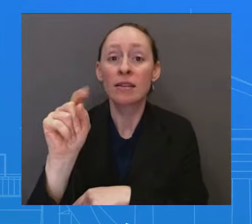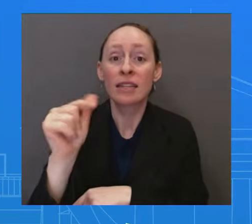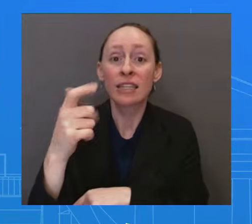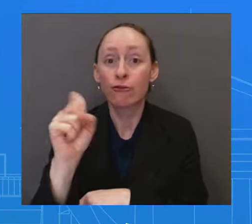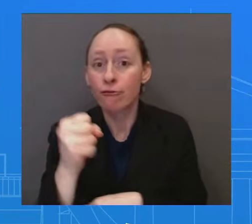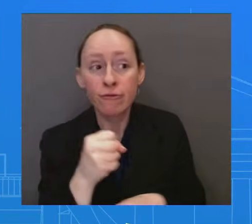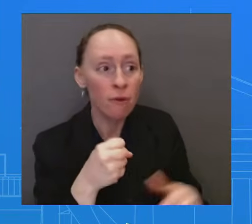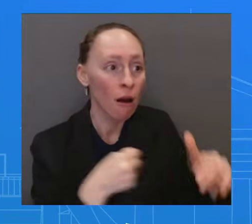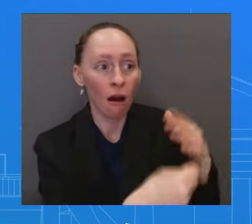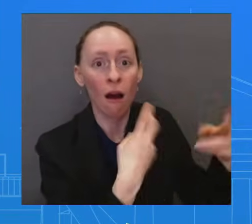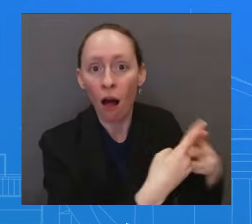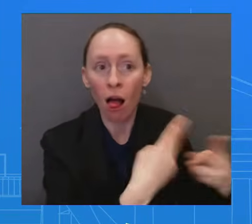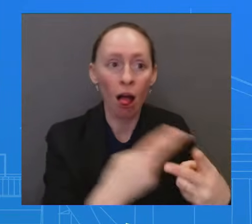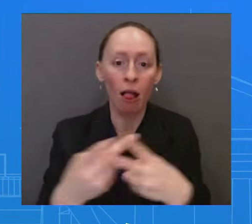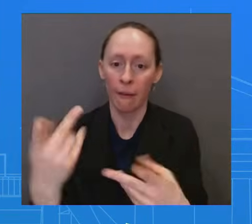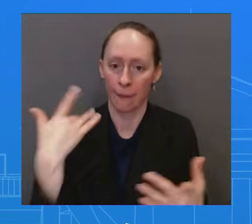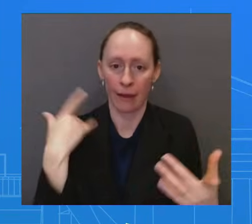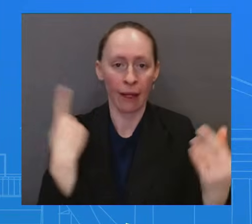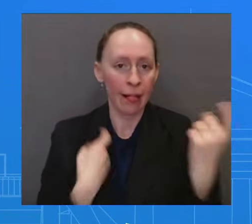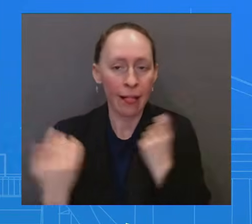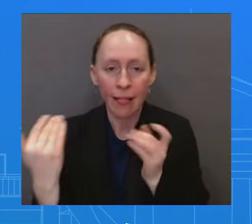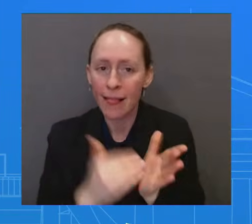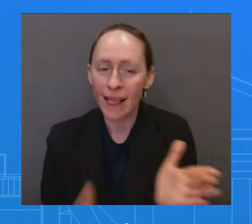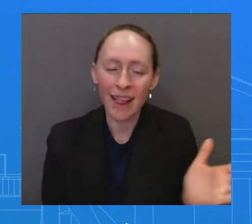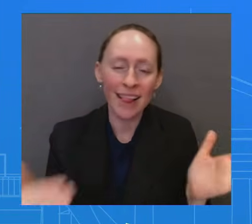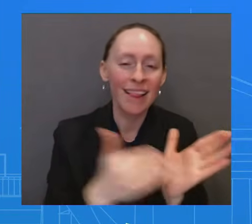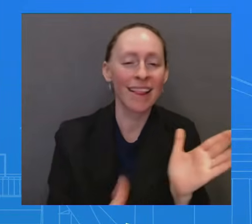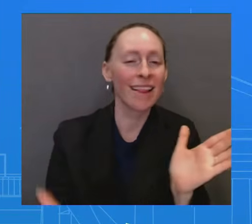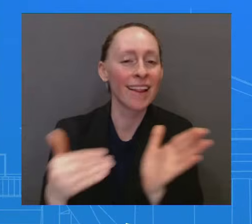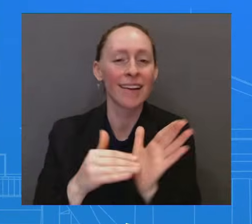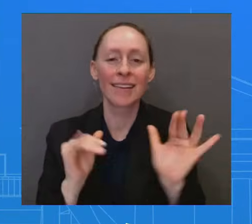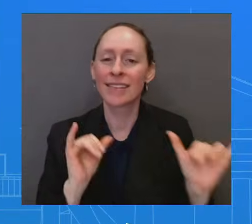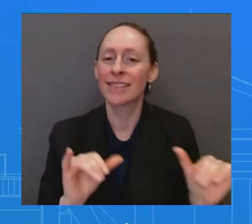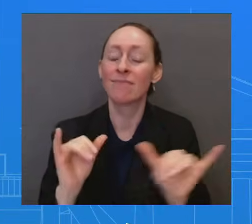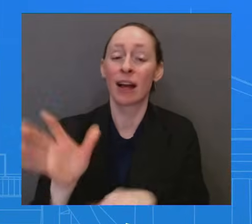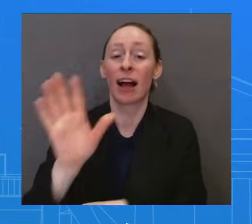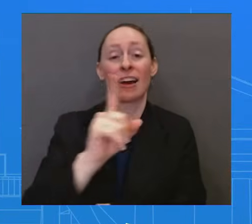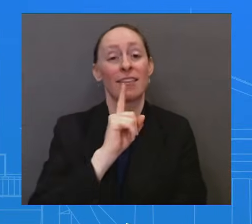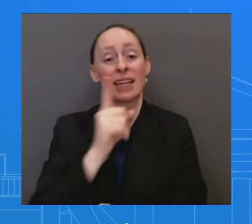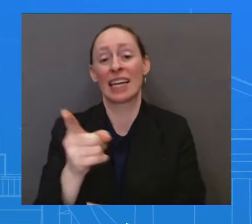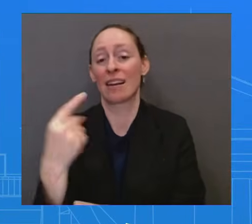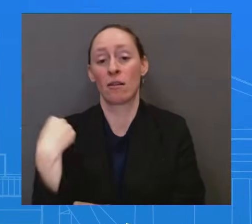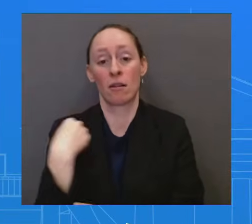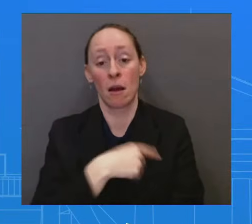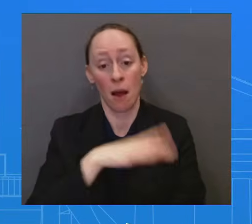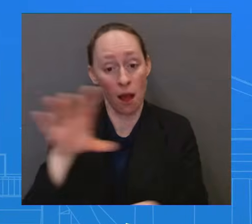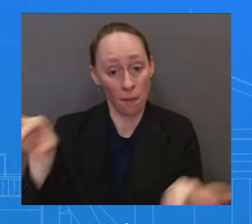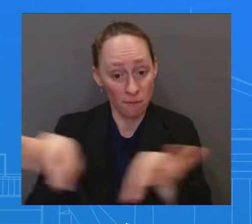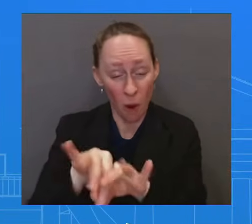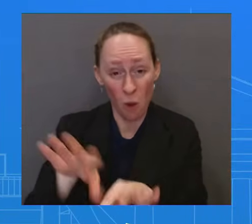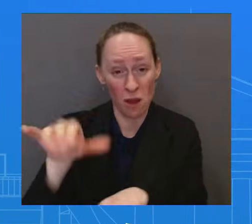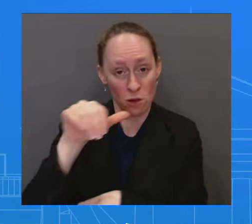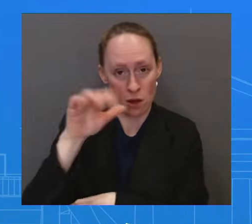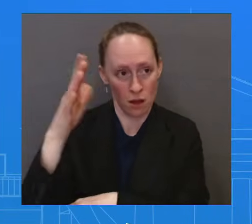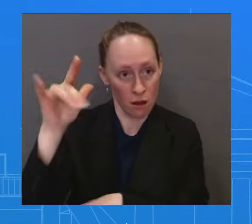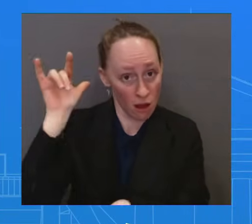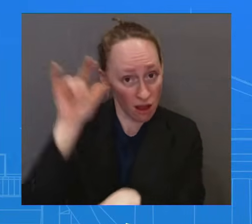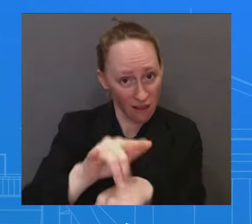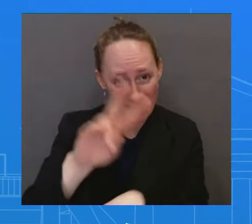where we have a D designation for. Like, if you go, you know, as you -- business or -- or pleasure, you need to realize